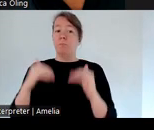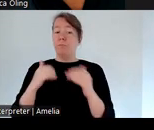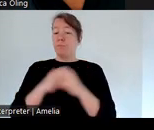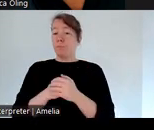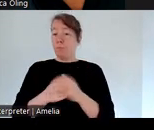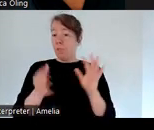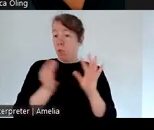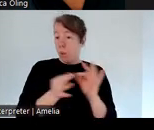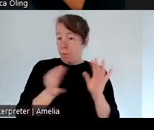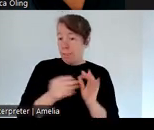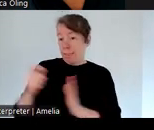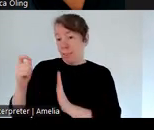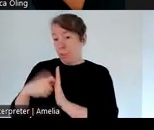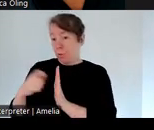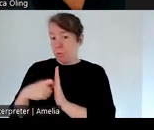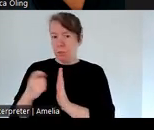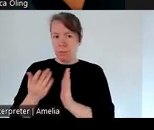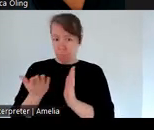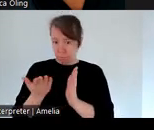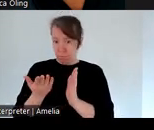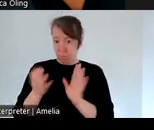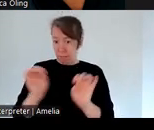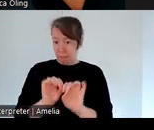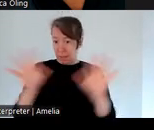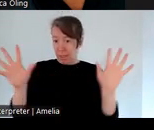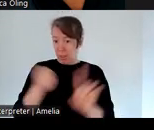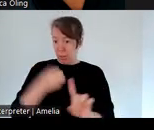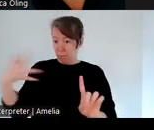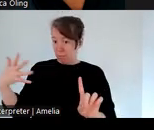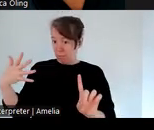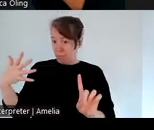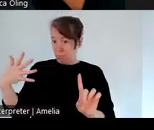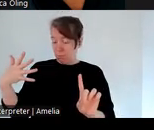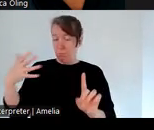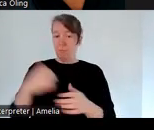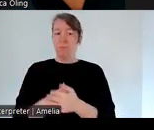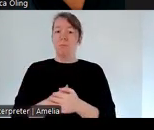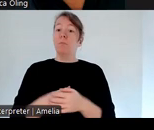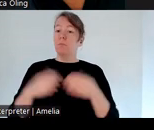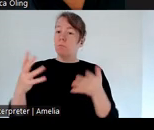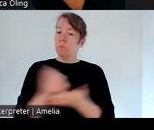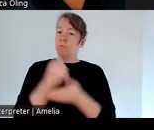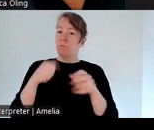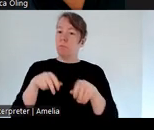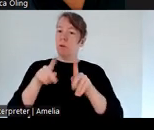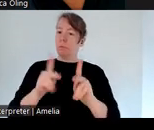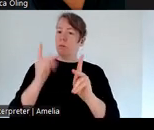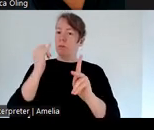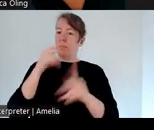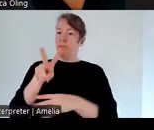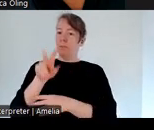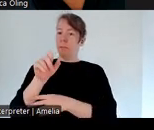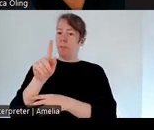So what we mean by that is that on the VPAT, there's the opportunity if something is inaccessible or even if it is accessible